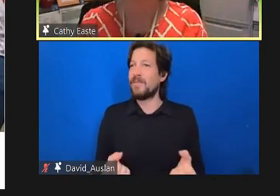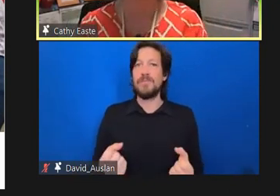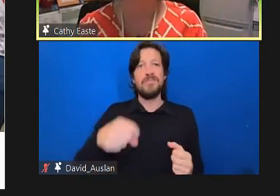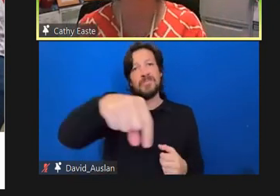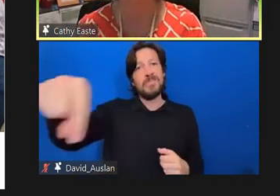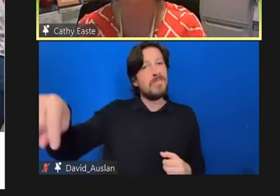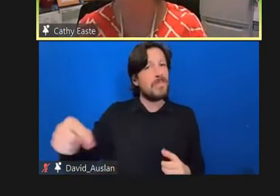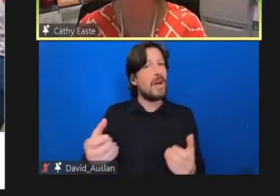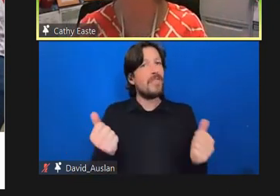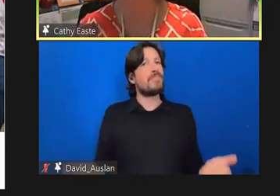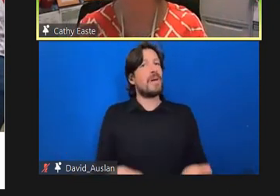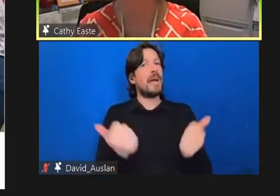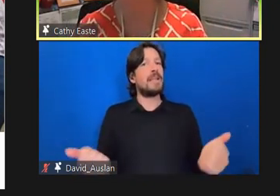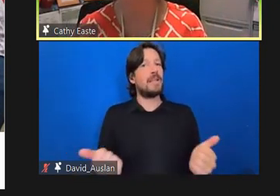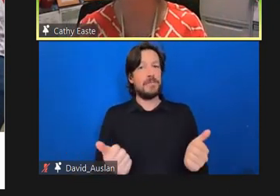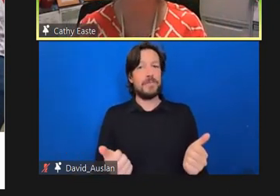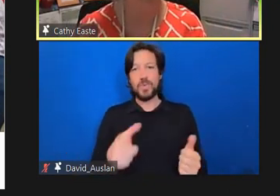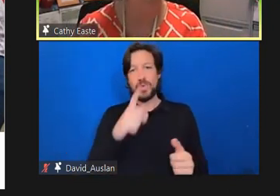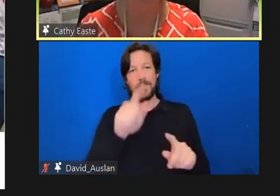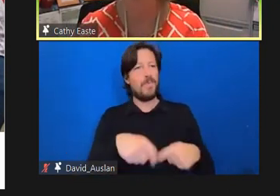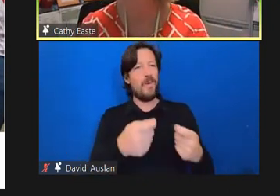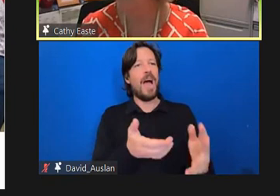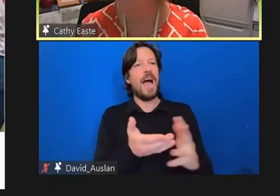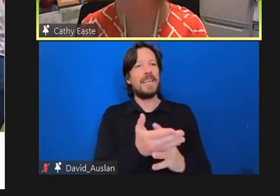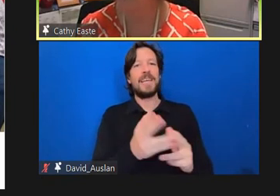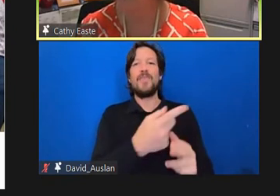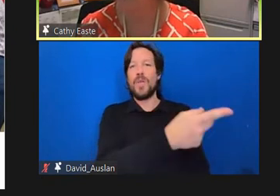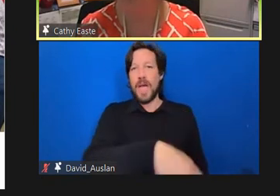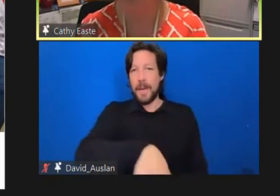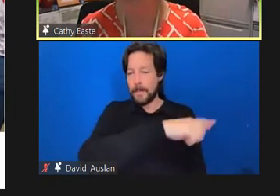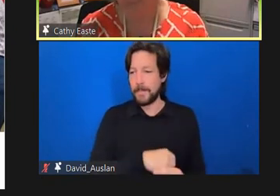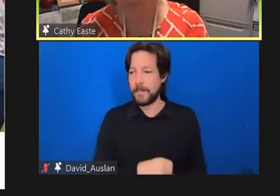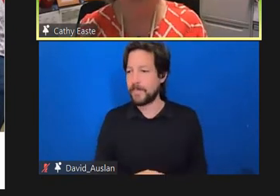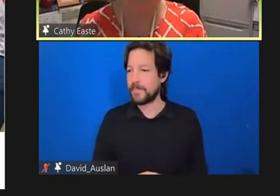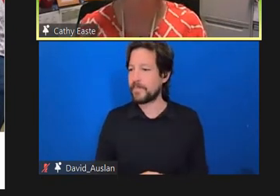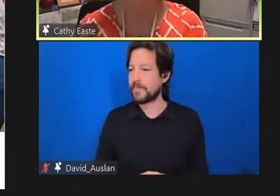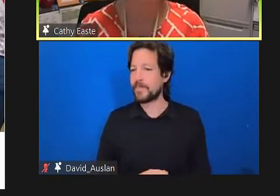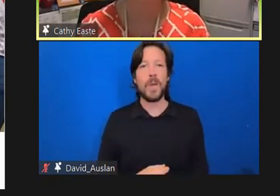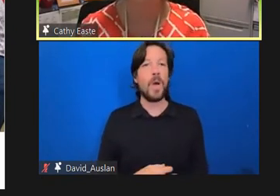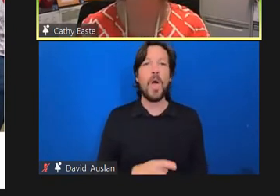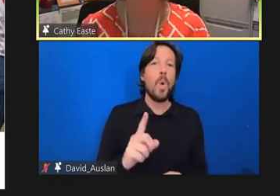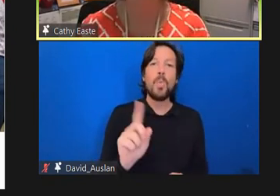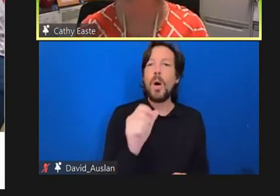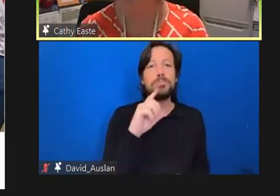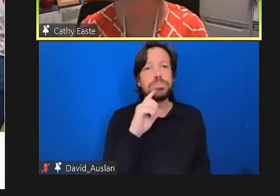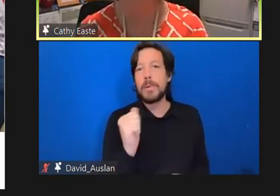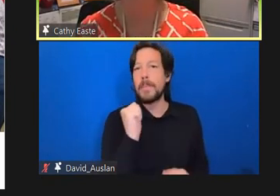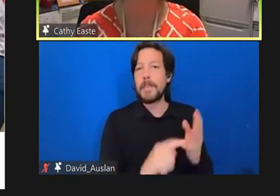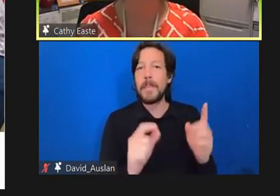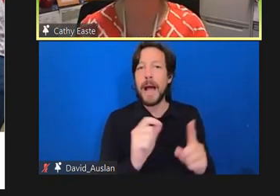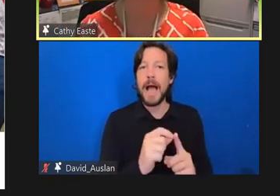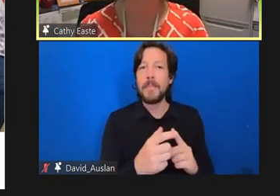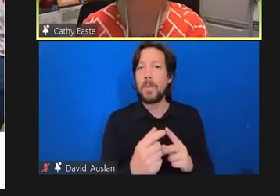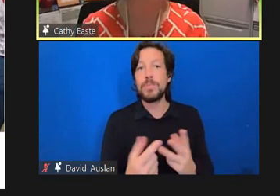access to the mainstream services. Look at backup option. Interpreters will be late. There'll be an